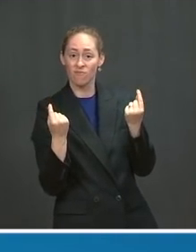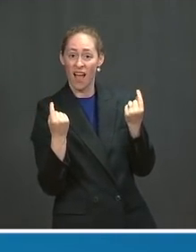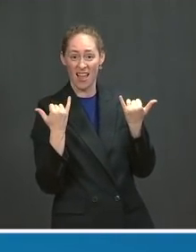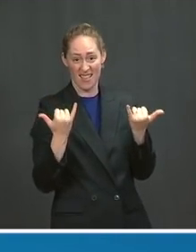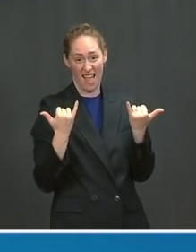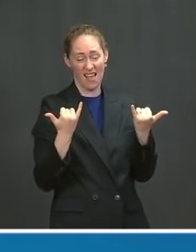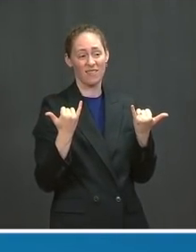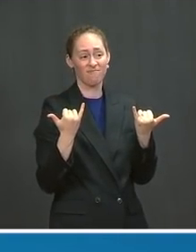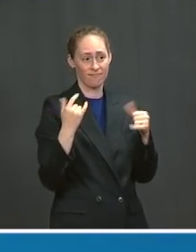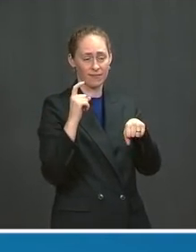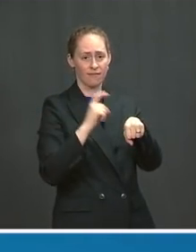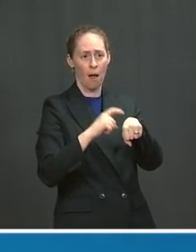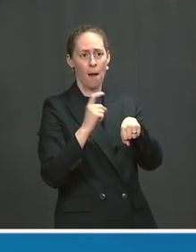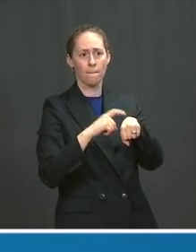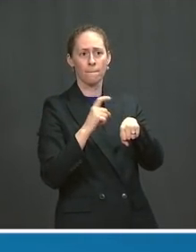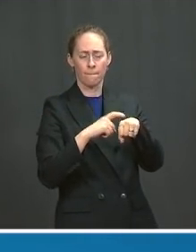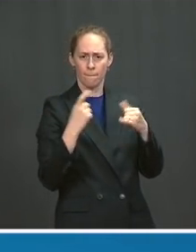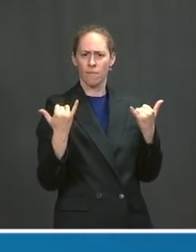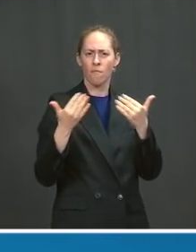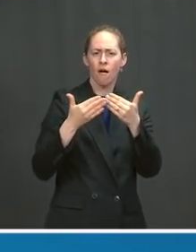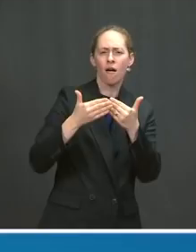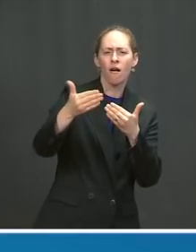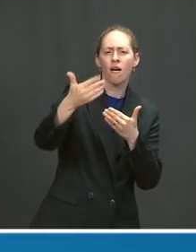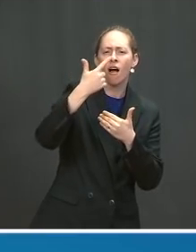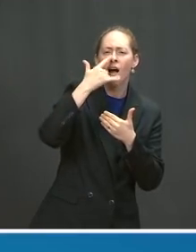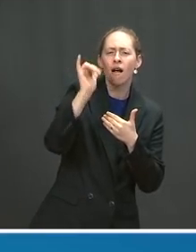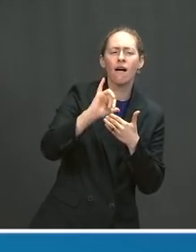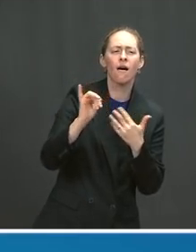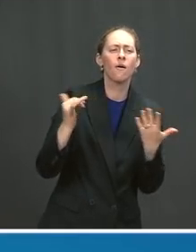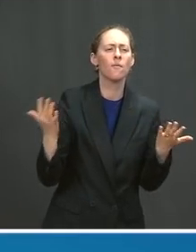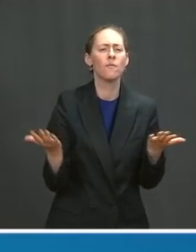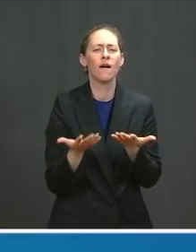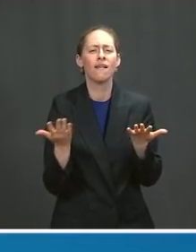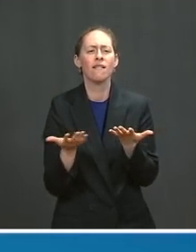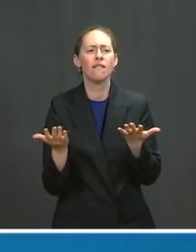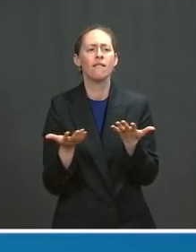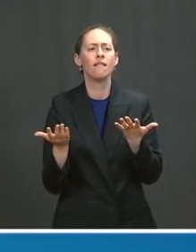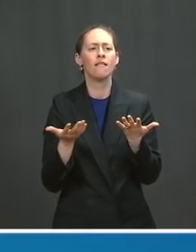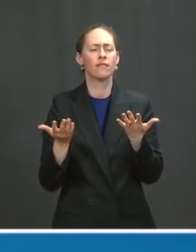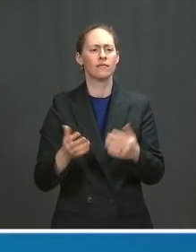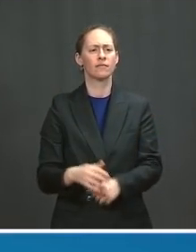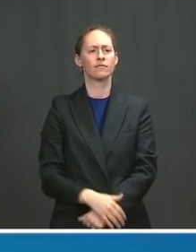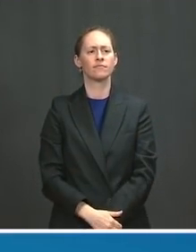a new age, a new epoch with its own tests,